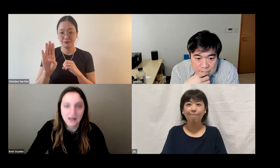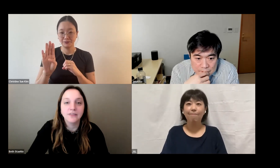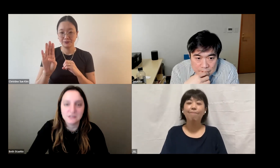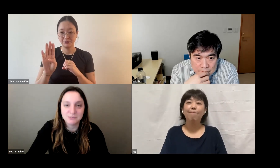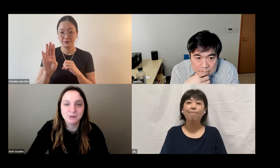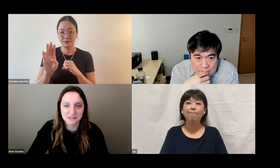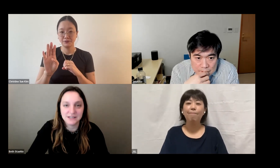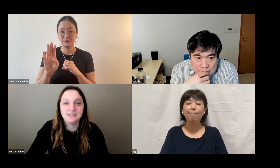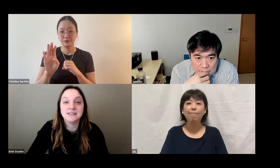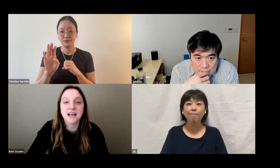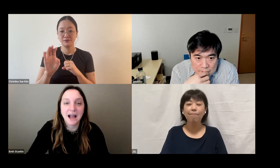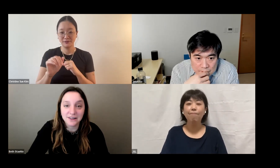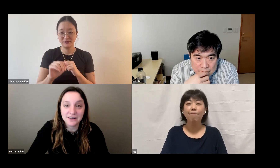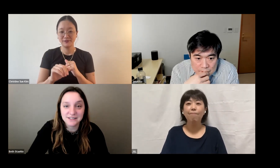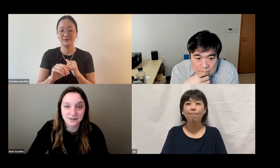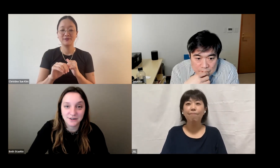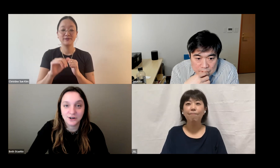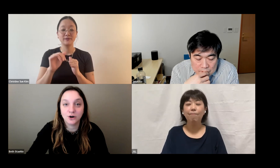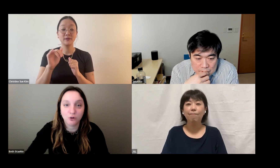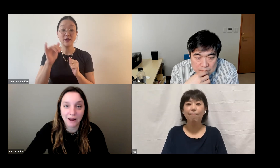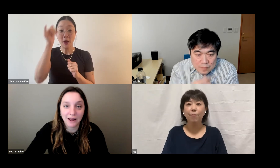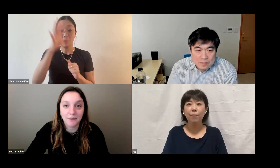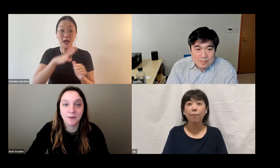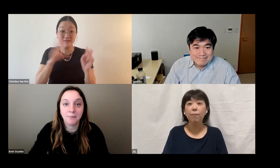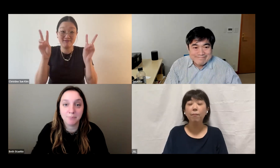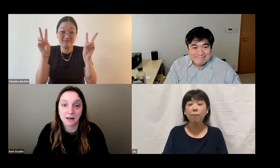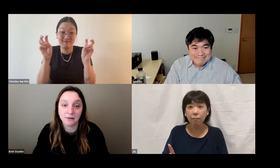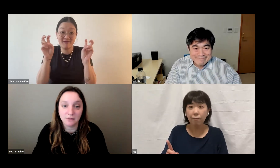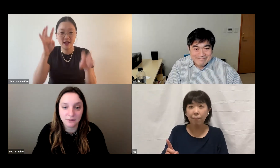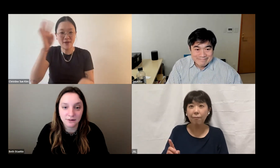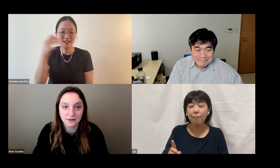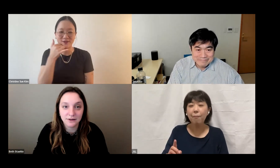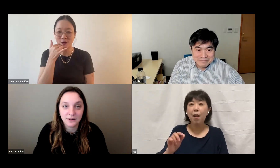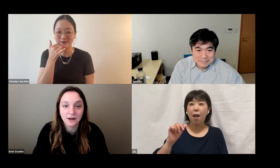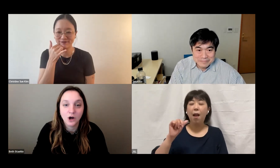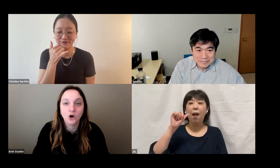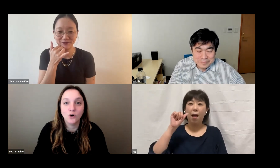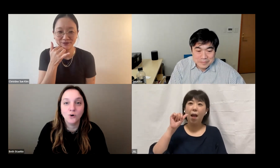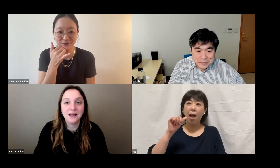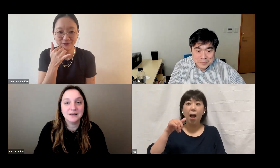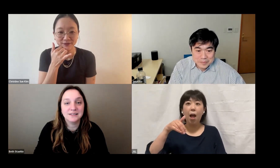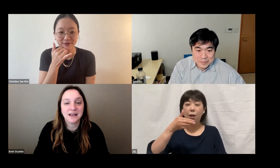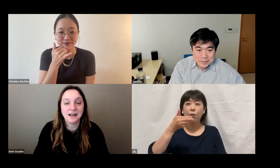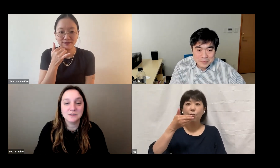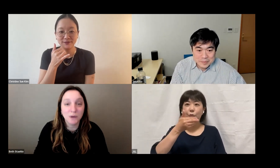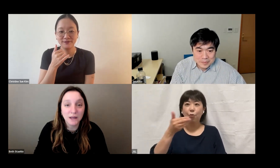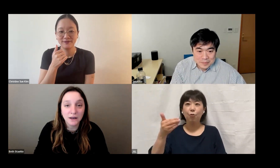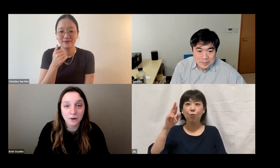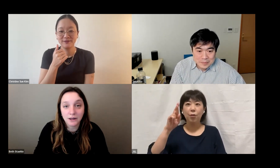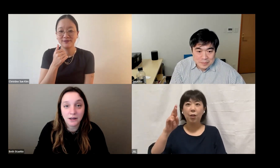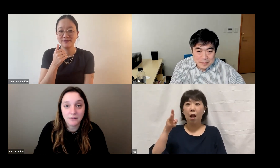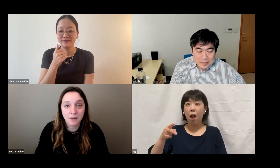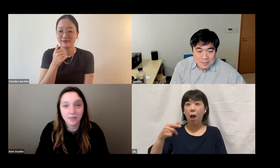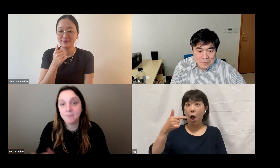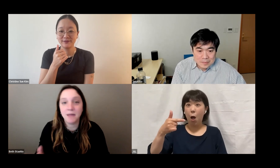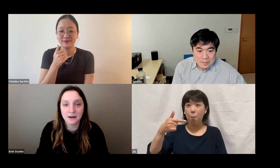and this person is Alexander Graham Bell, who is, as we know him, the man